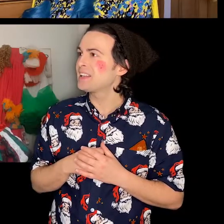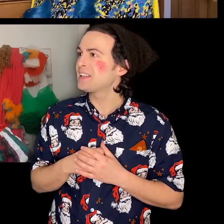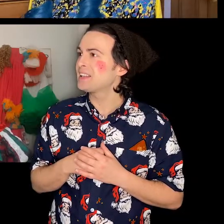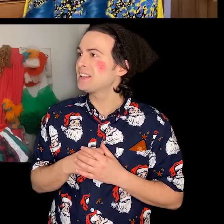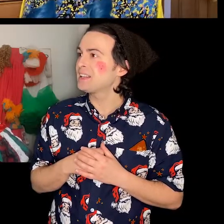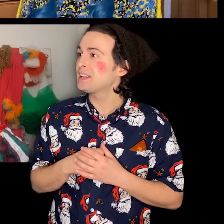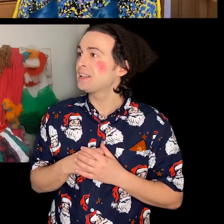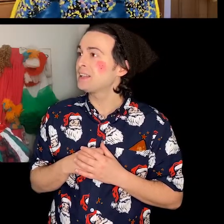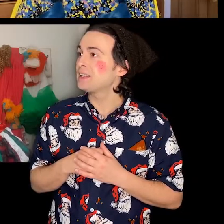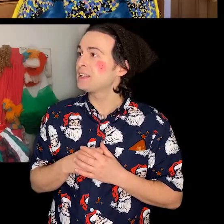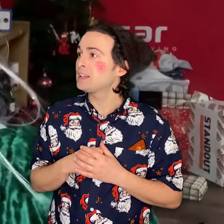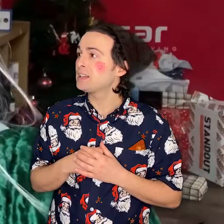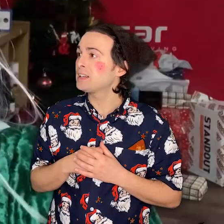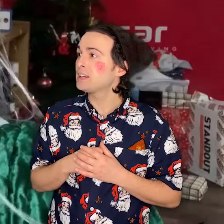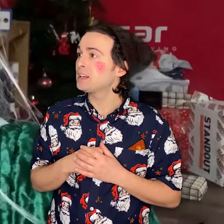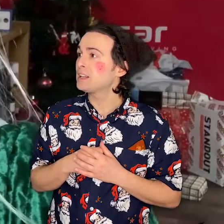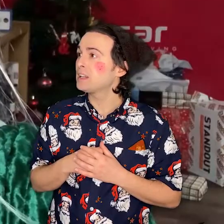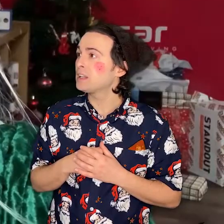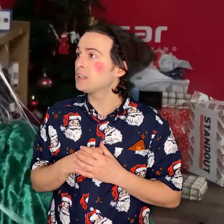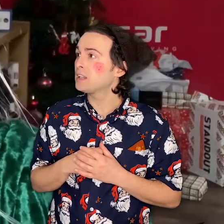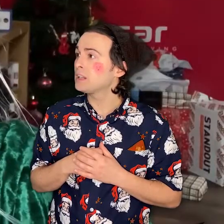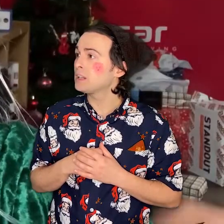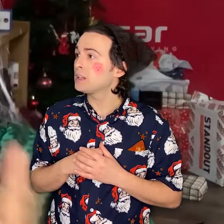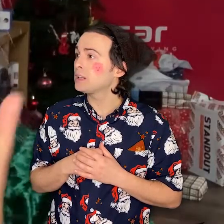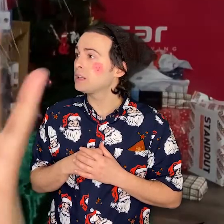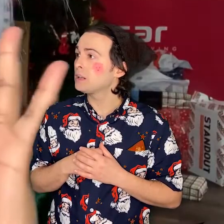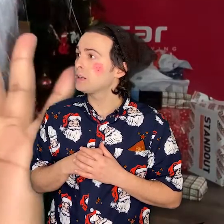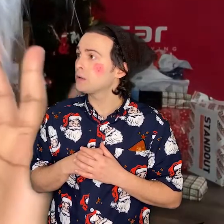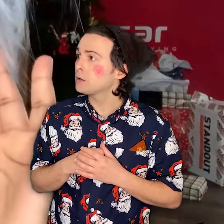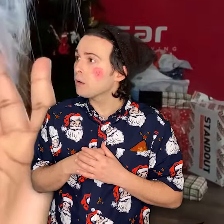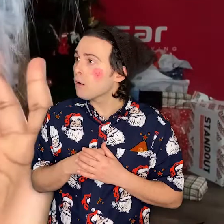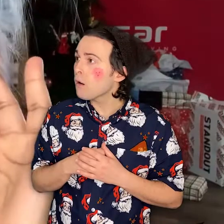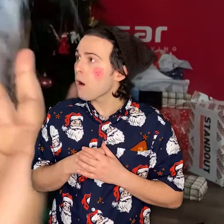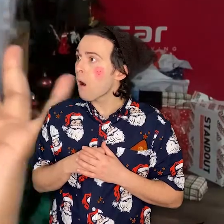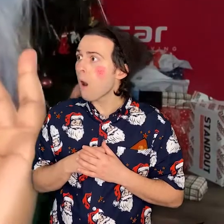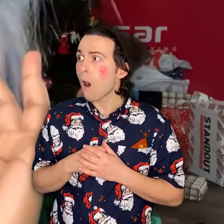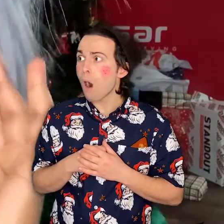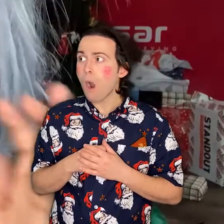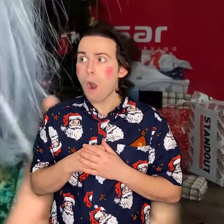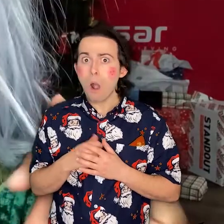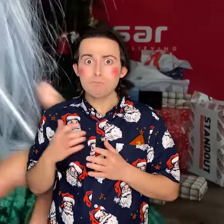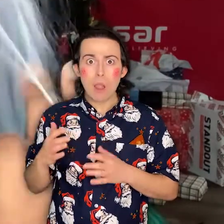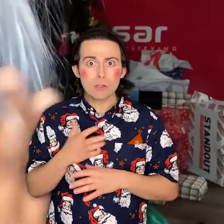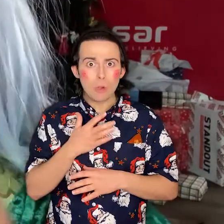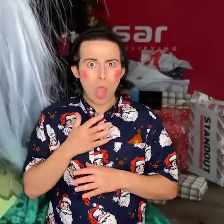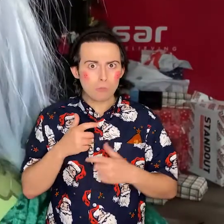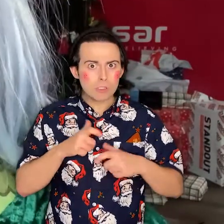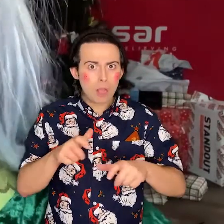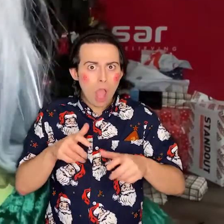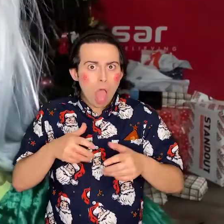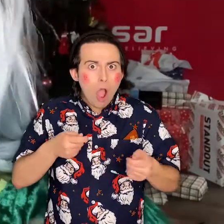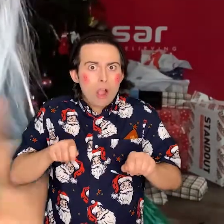Cyndi – And when she took everybody else out of lockdown in the August but forgot about Pantoland, were you not calling for her to get the high jump.